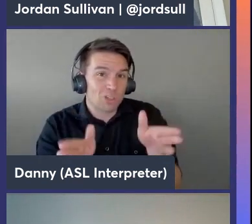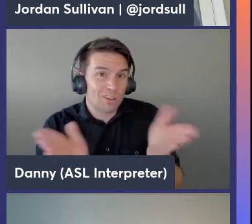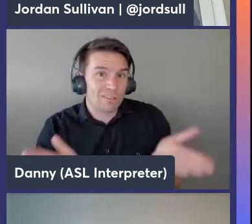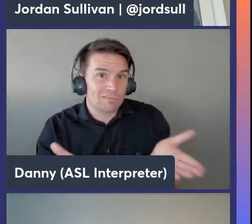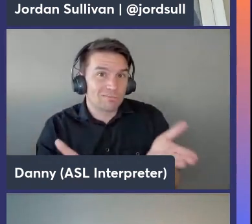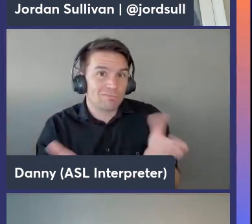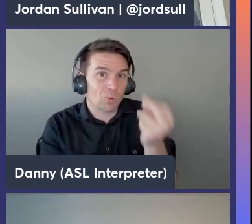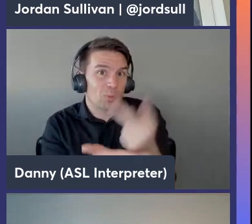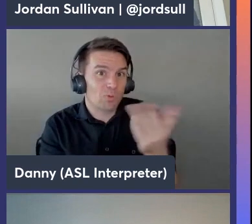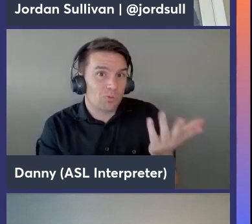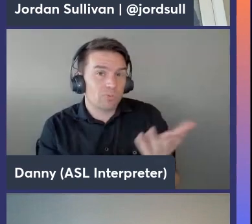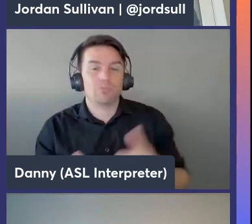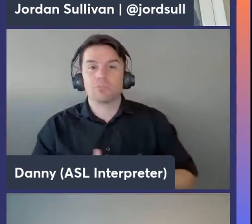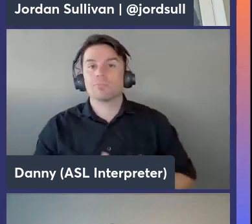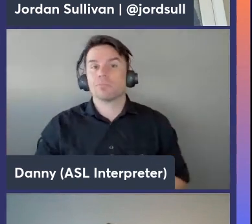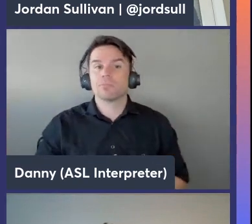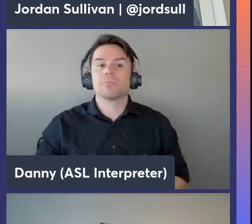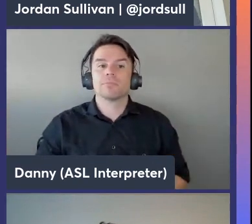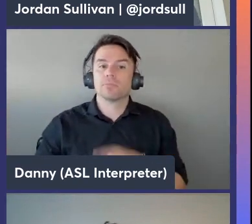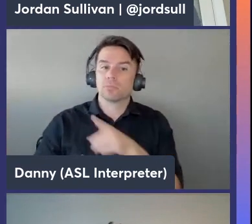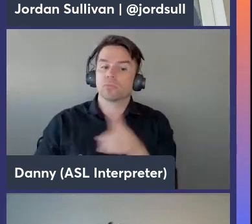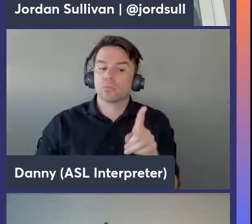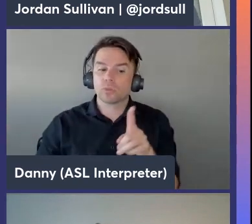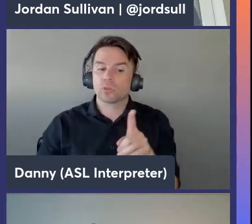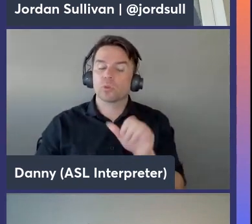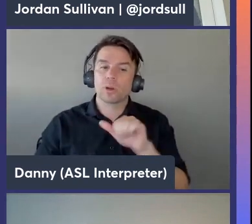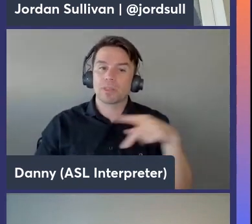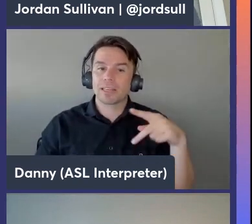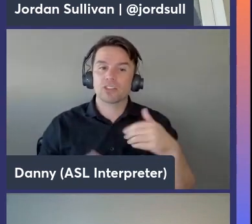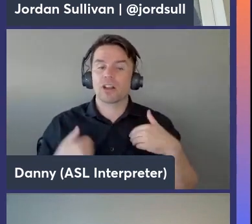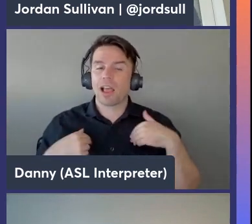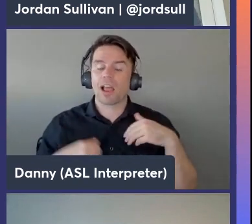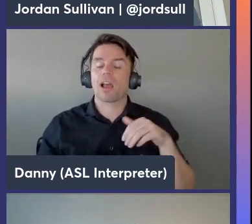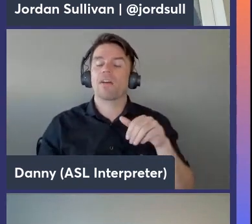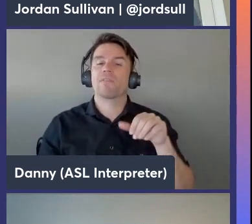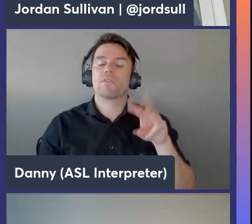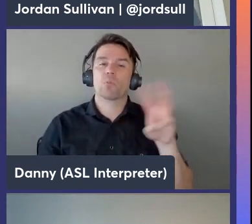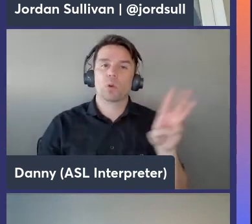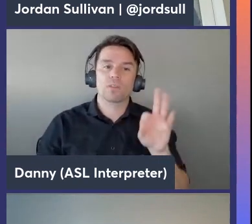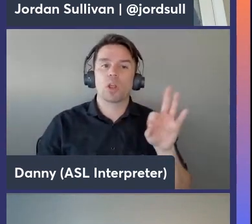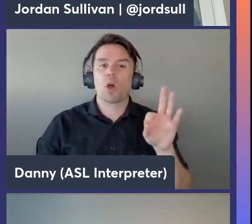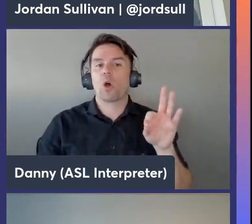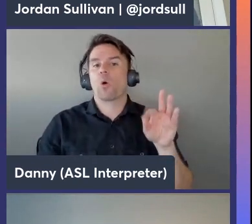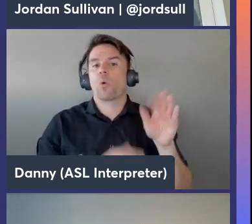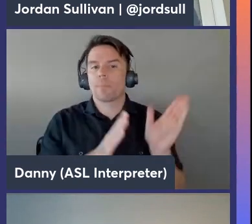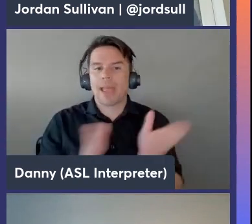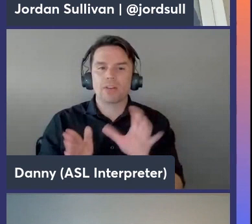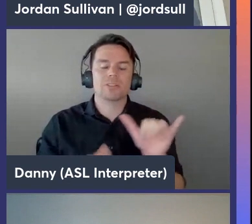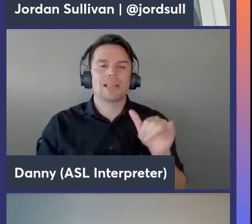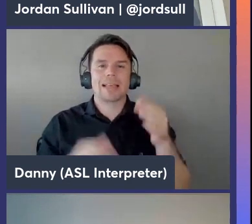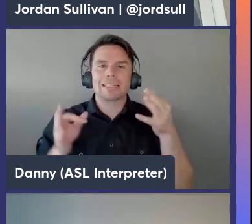Does your application contain workflow patterns like decision trees, branching logic, parallel processing, retries, and error handling?